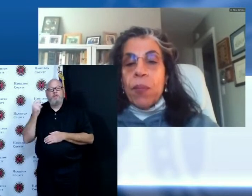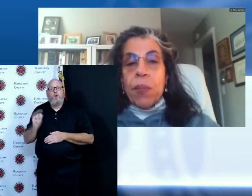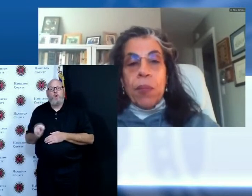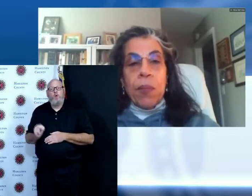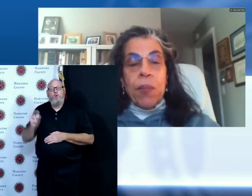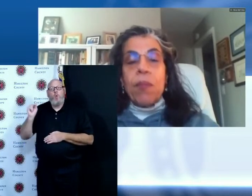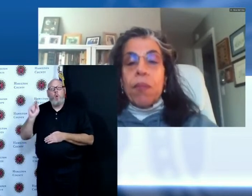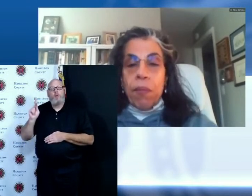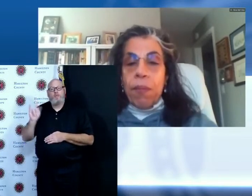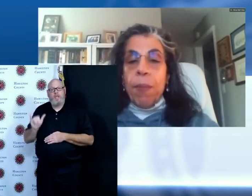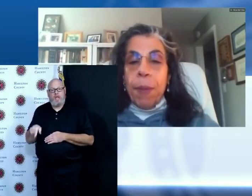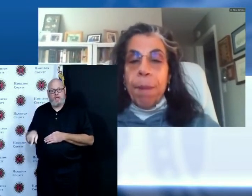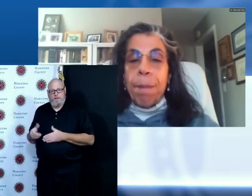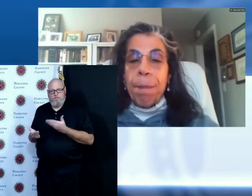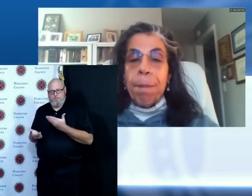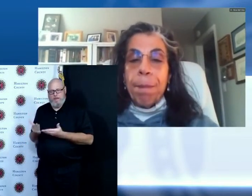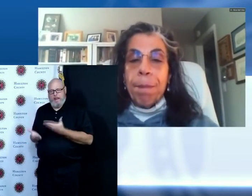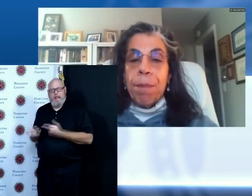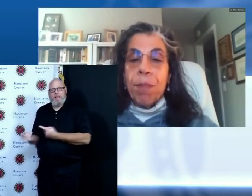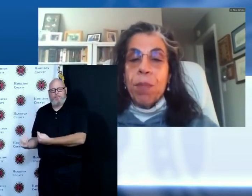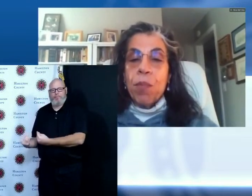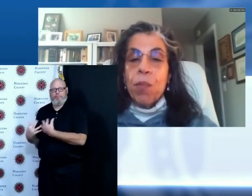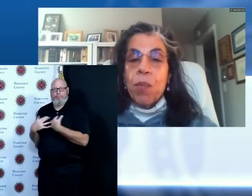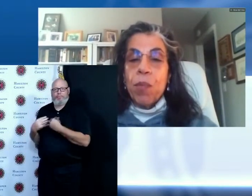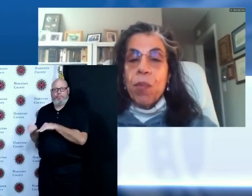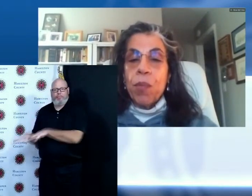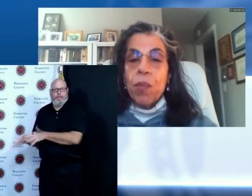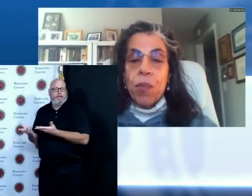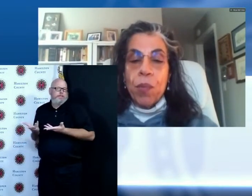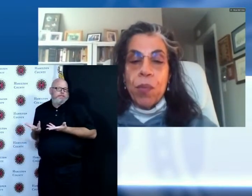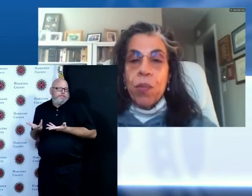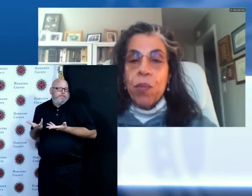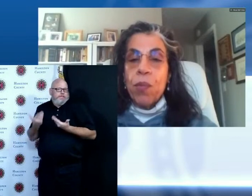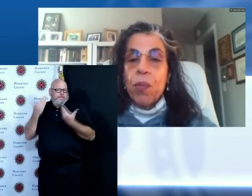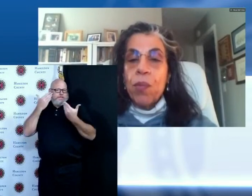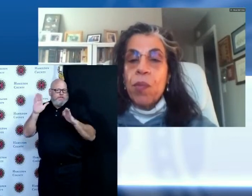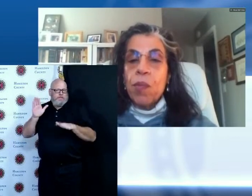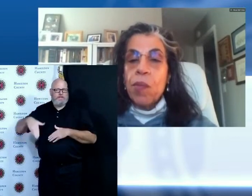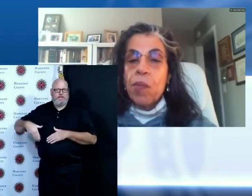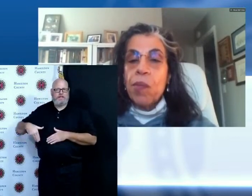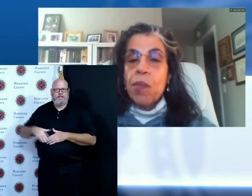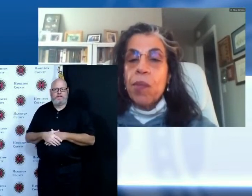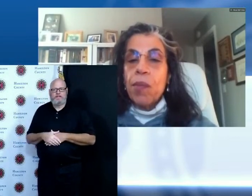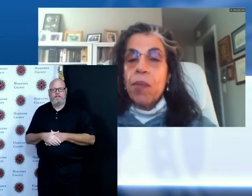um so yeah actually she did a great job it was an extensive report there she had a lot